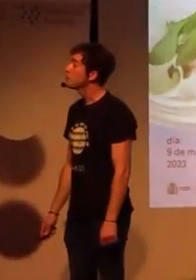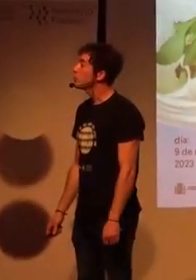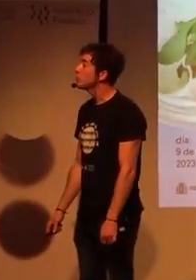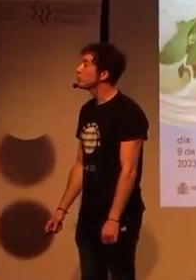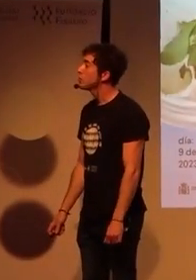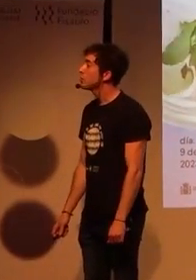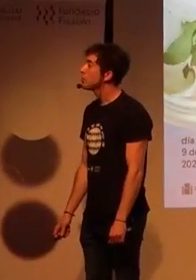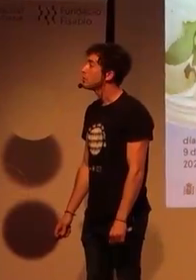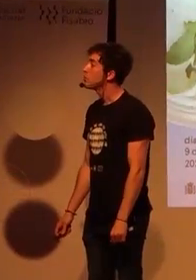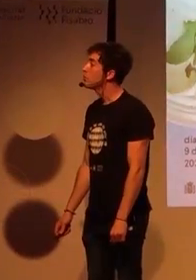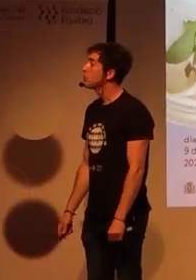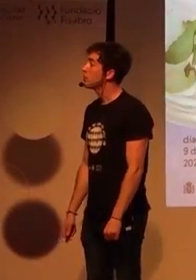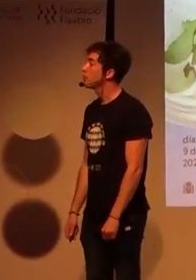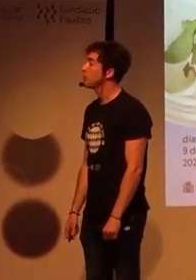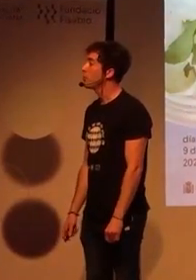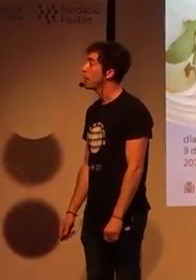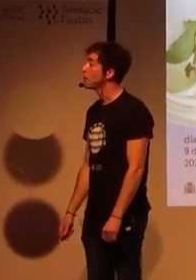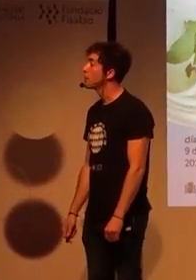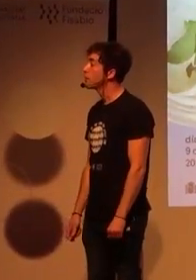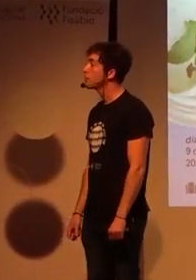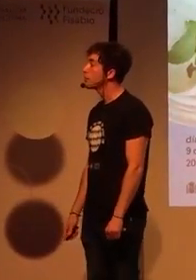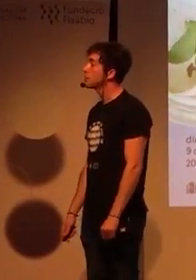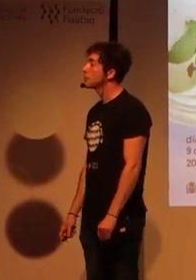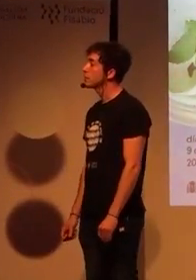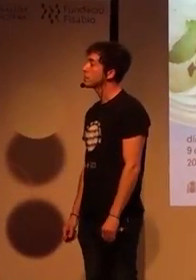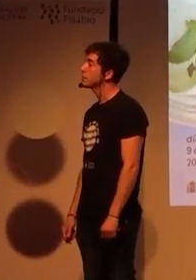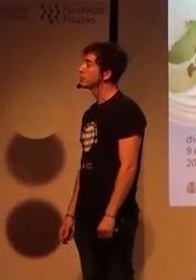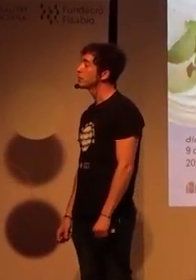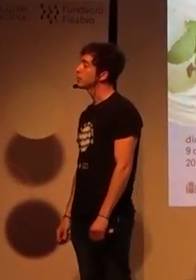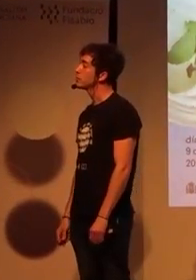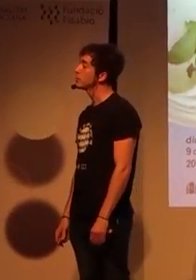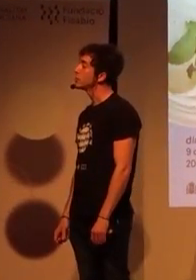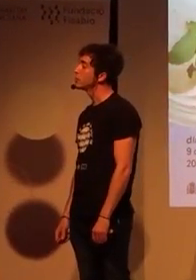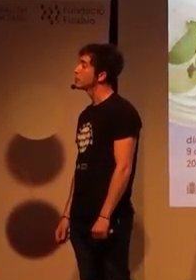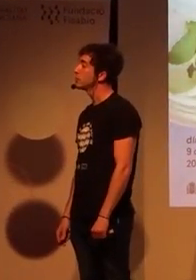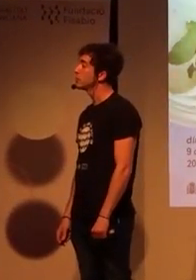A lemon tree? How cool! A small one, but can I call you?